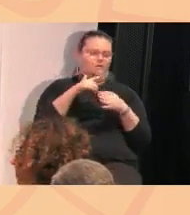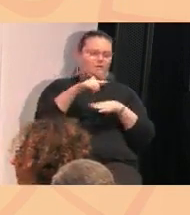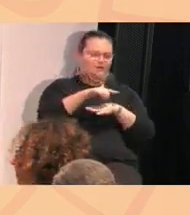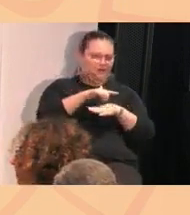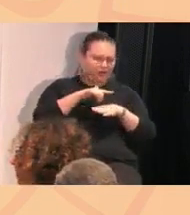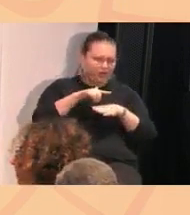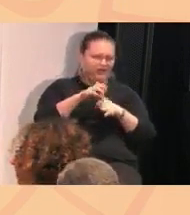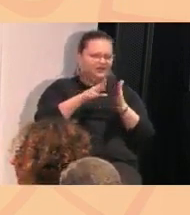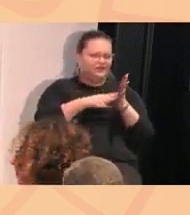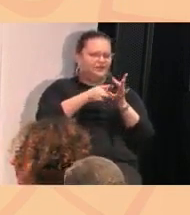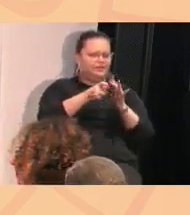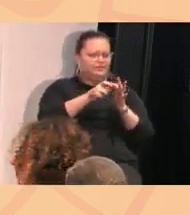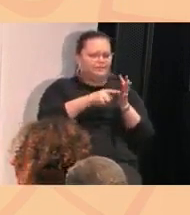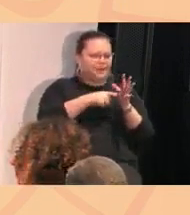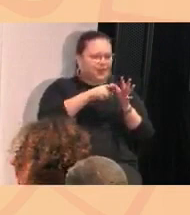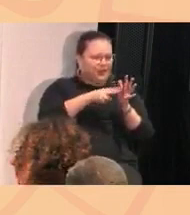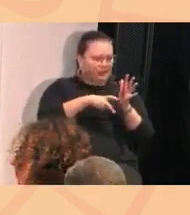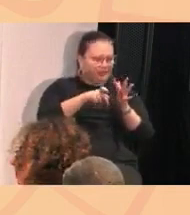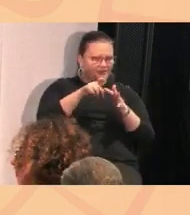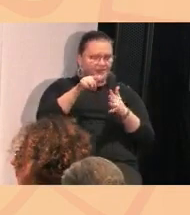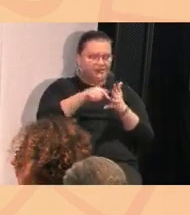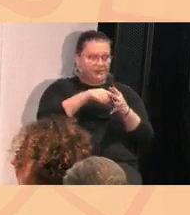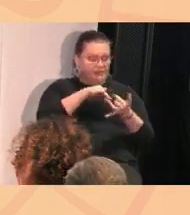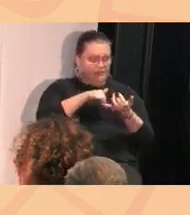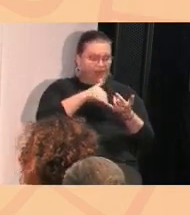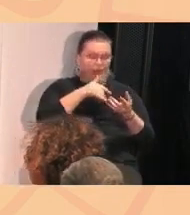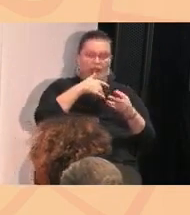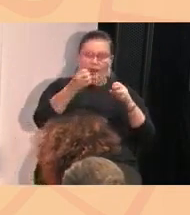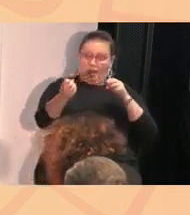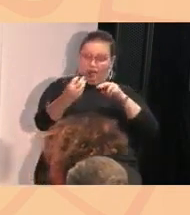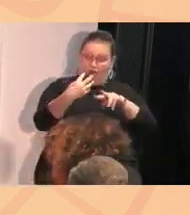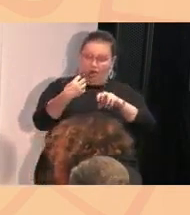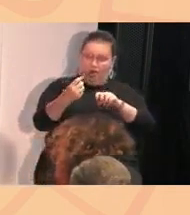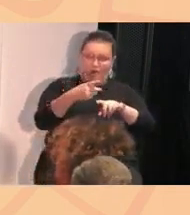them have so much of the land in the Midlands of lutruwita Tasmania